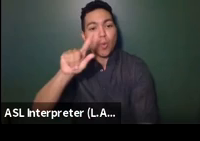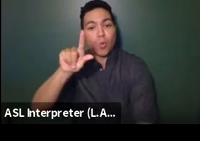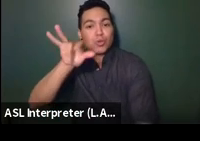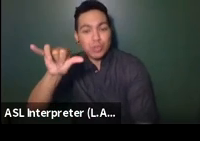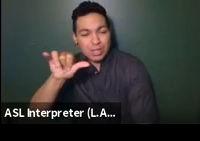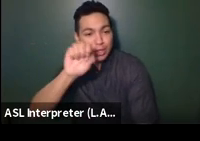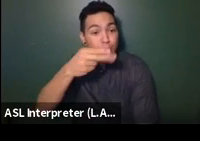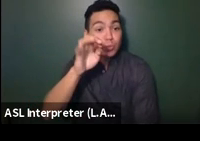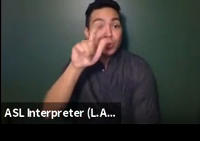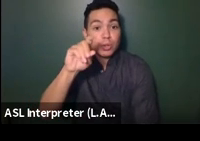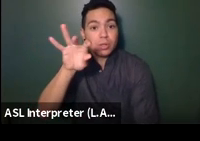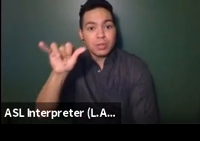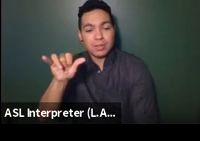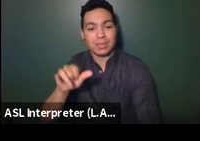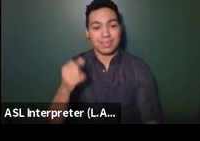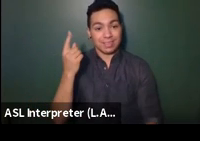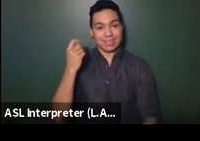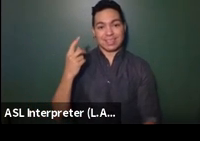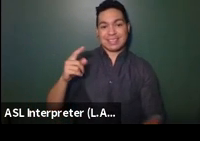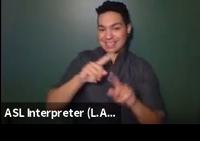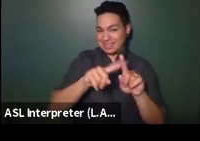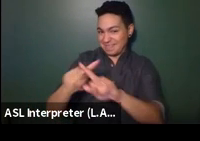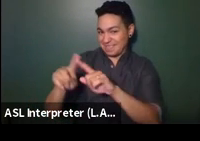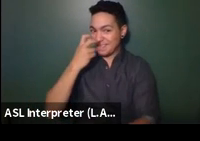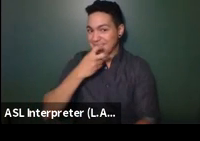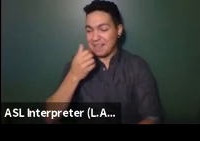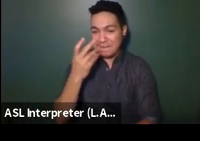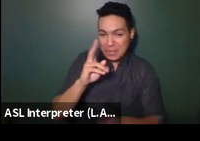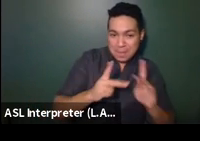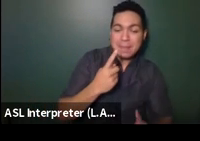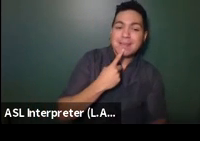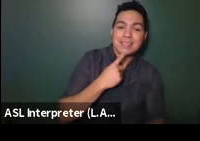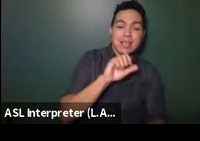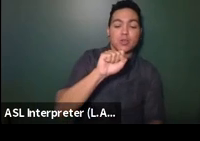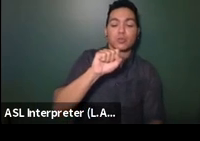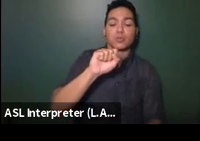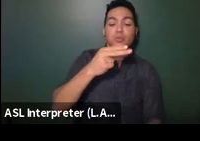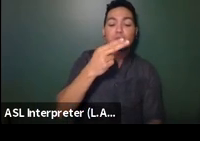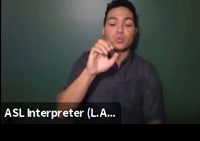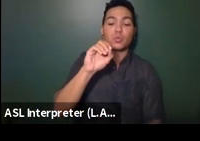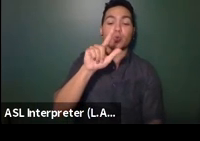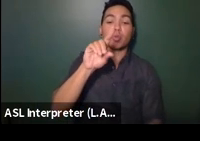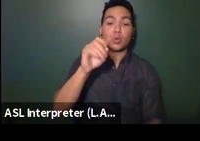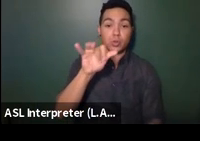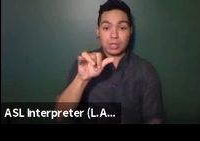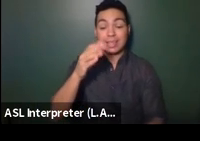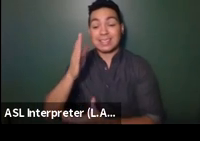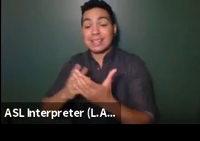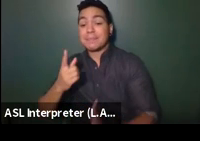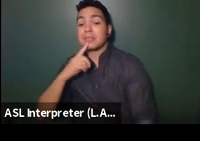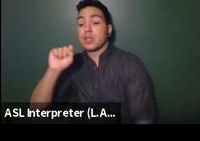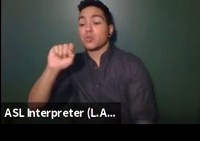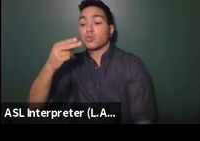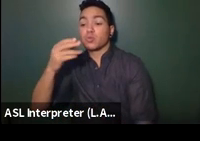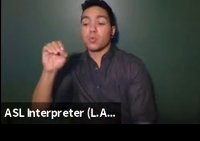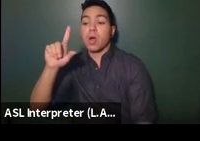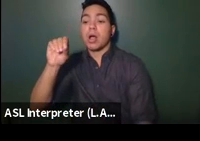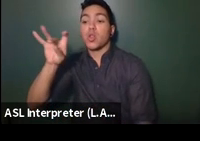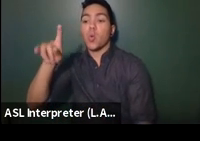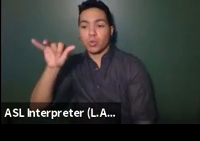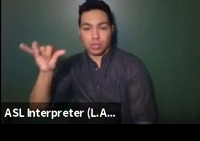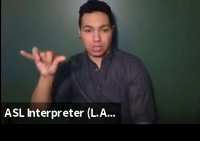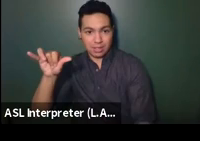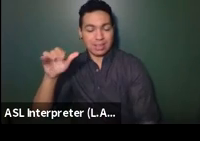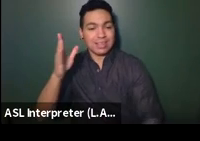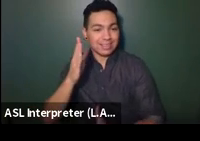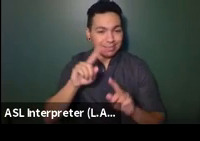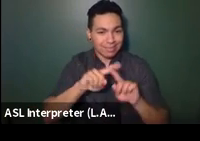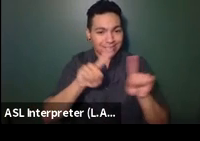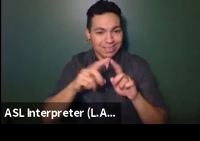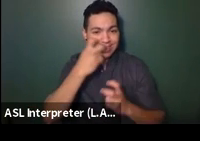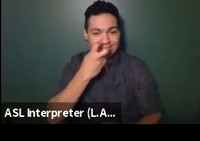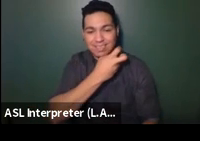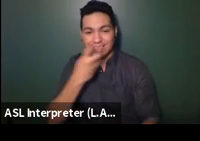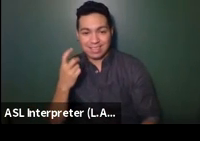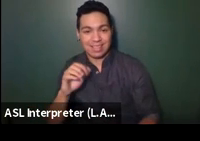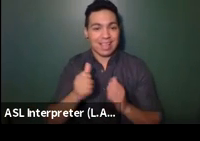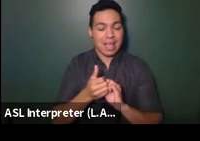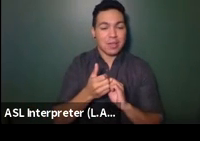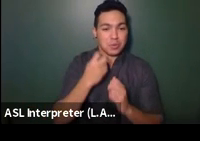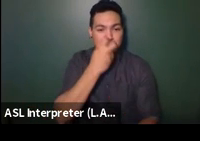ESD 189 - Amy Colburn: Andrew says school ology and some of our other presenters go either back and forth. So there is actually a pretty funny video on that school do you put out on how do you pronounce her name and